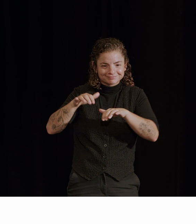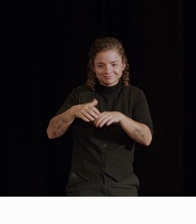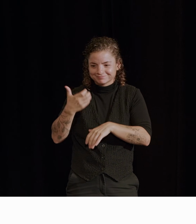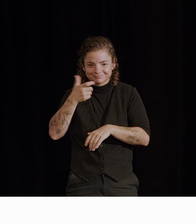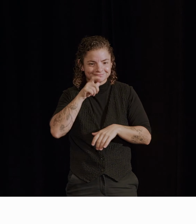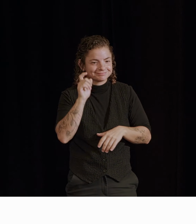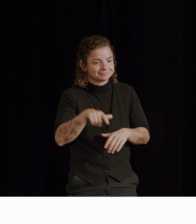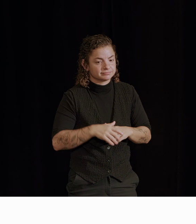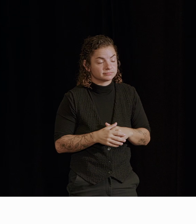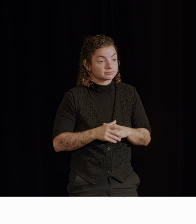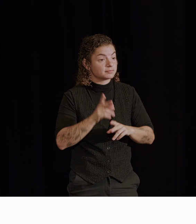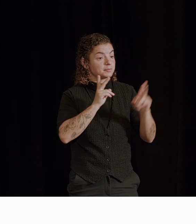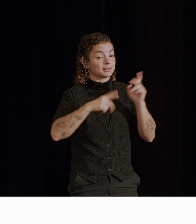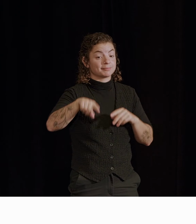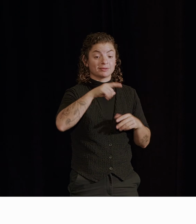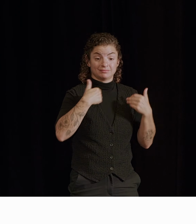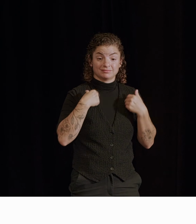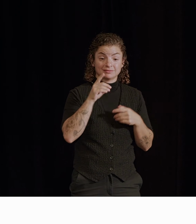We've heard from those within the blind and low